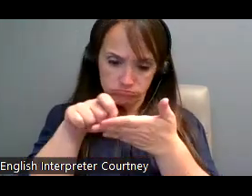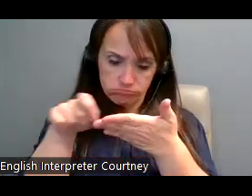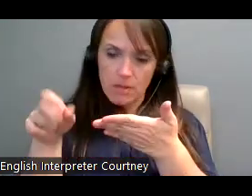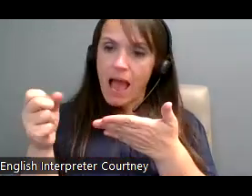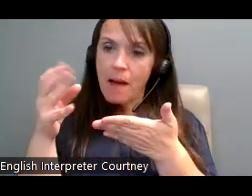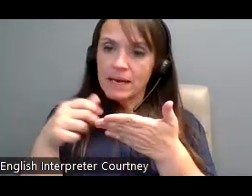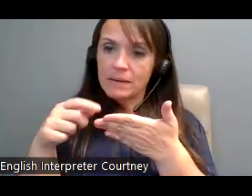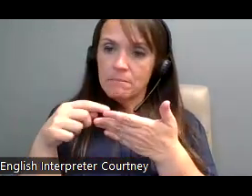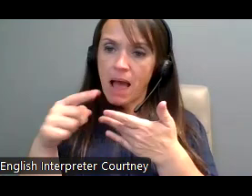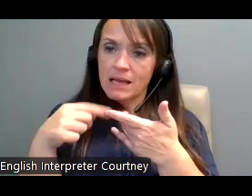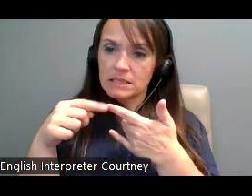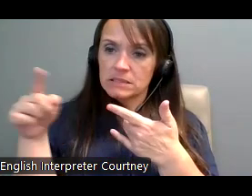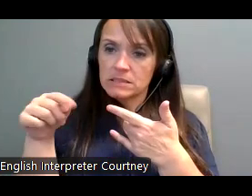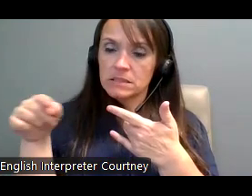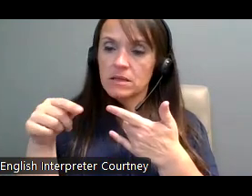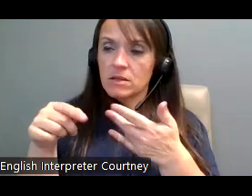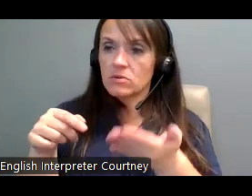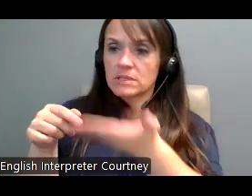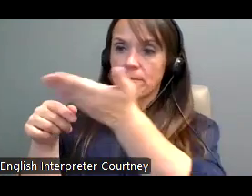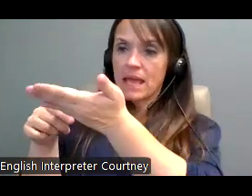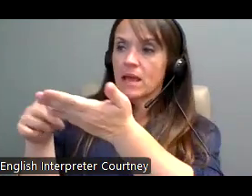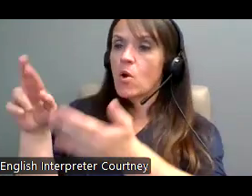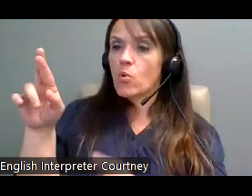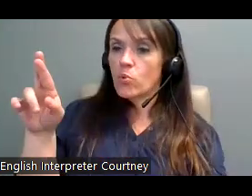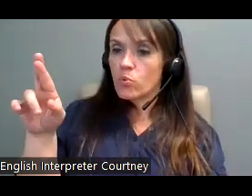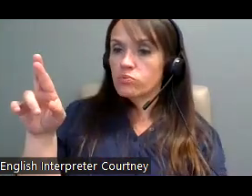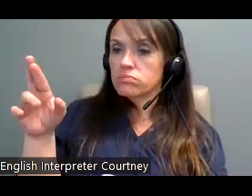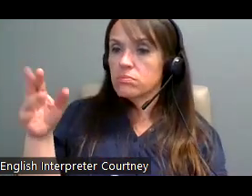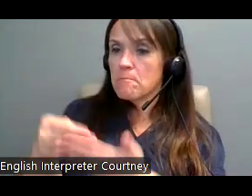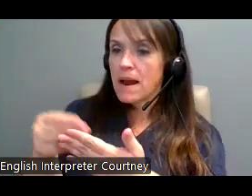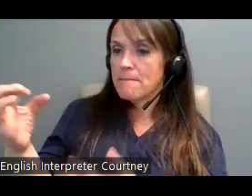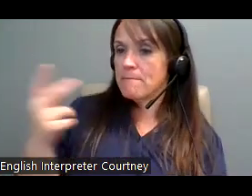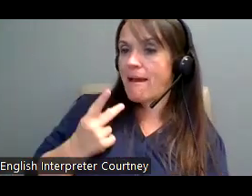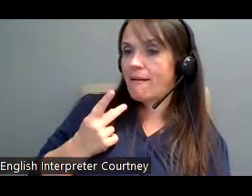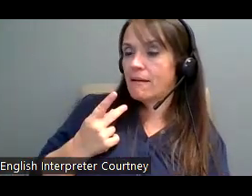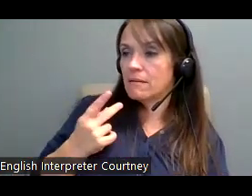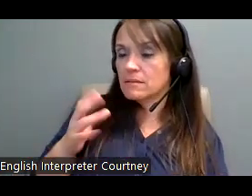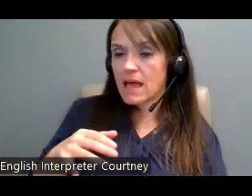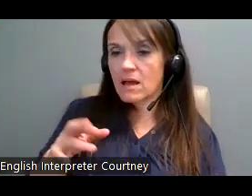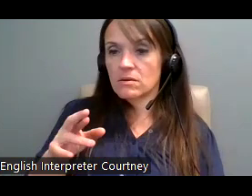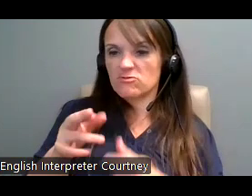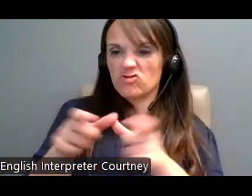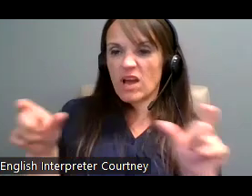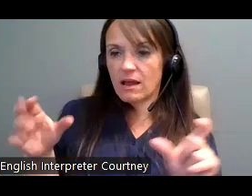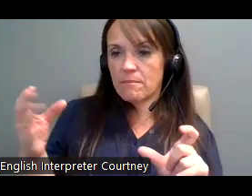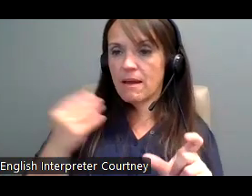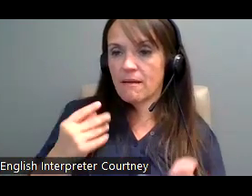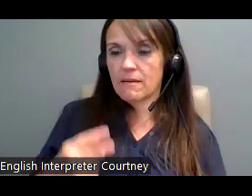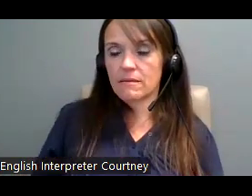and then you submit and there is a reimbursement process for each mile that you go through. Again,